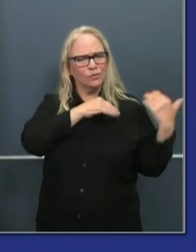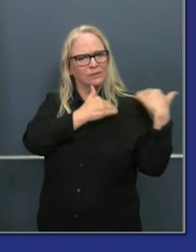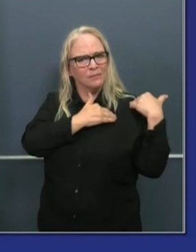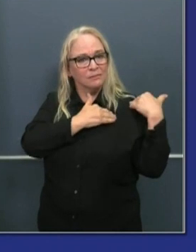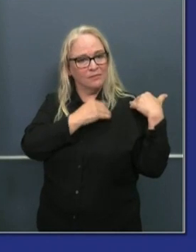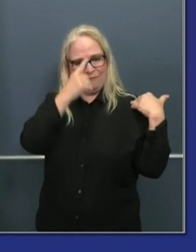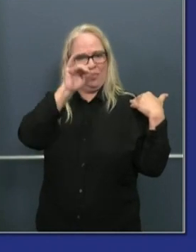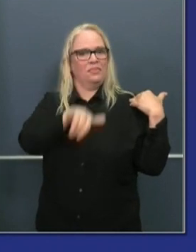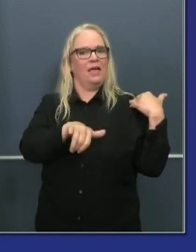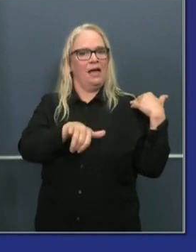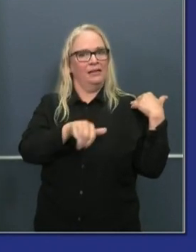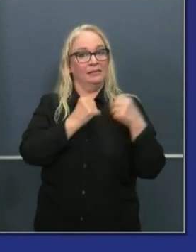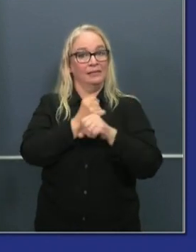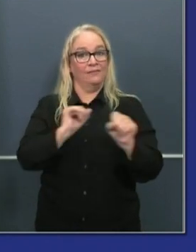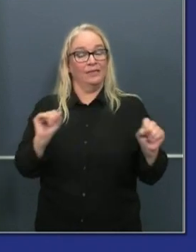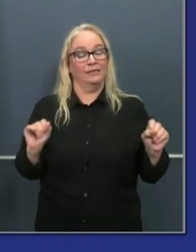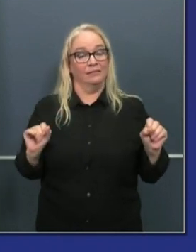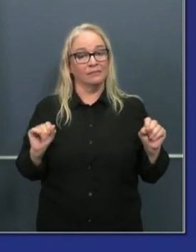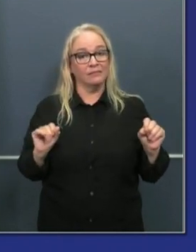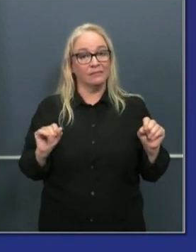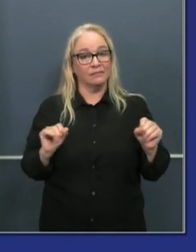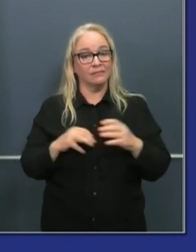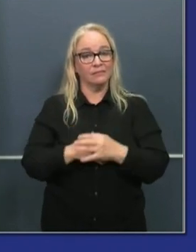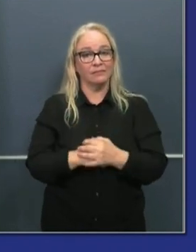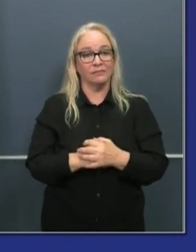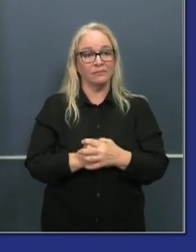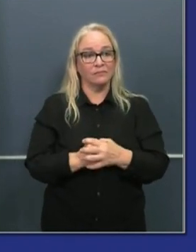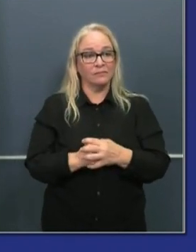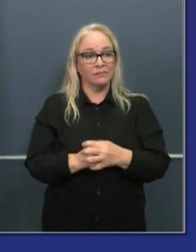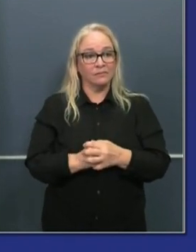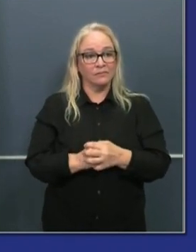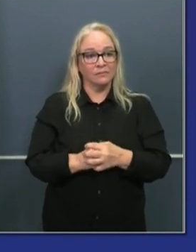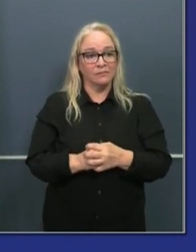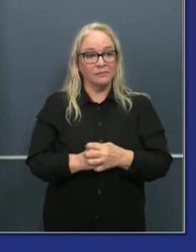ACCORDINGLY, I WILL ASK YOU TO ADVANCE THE KIND OF PERSONAL RESPONSIBILITY AND PERSONAL BEHAVIOR I THINK ALL OF US UNIVERSALLY RESPECT ABOUT THIS NATION AND ITS NOTION OF FREEDOM AND PERSONAL